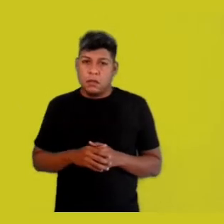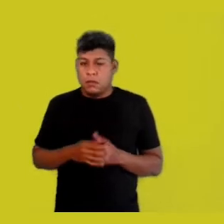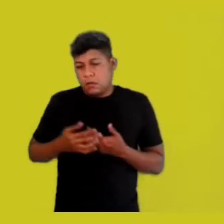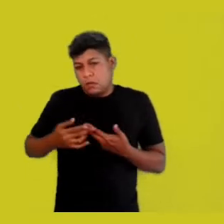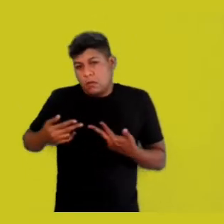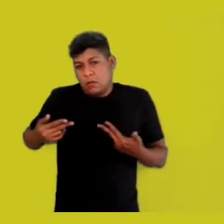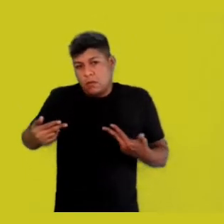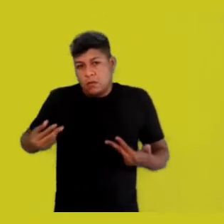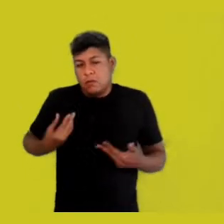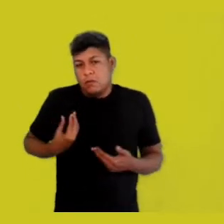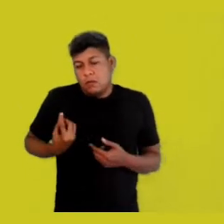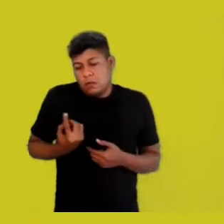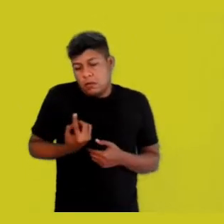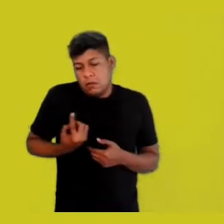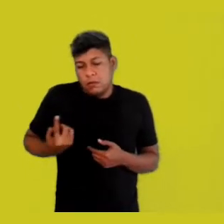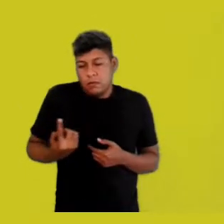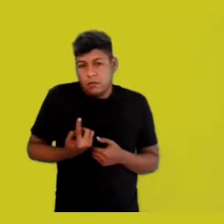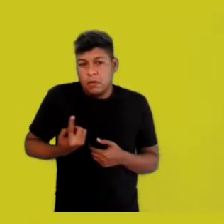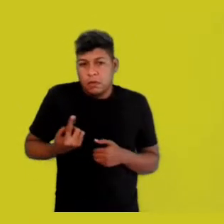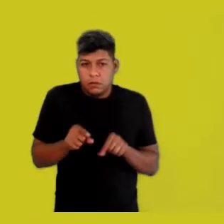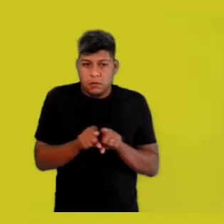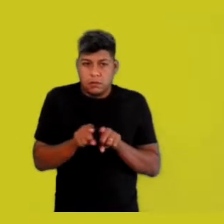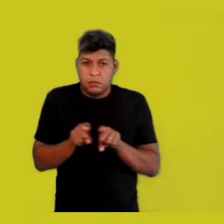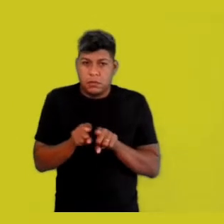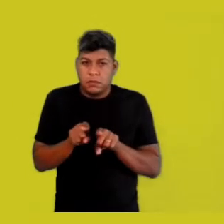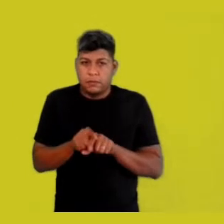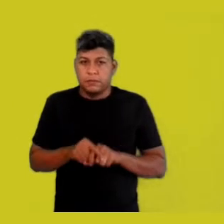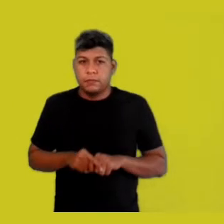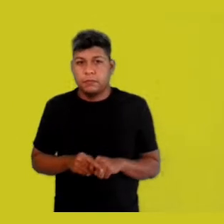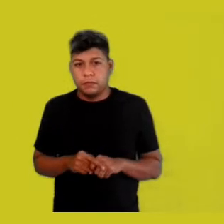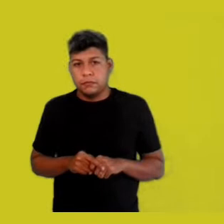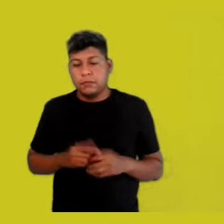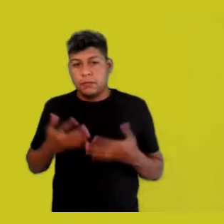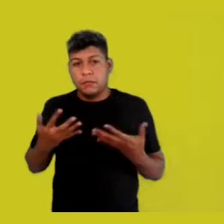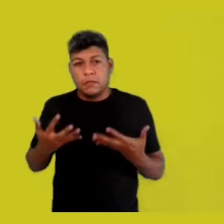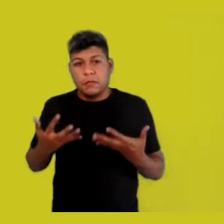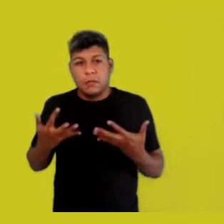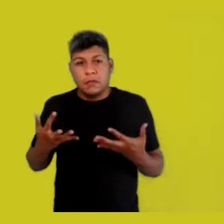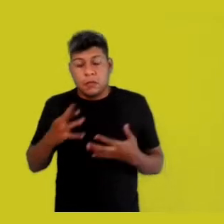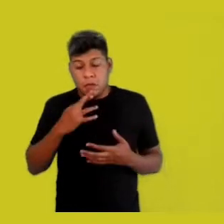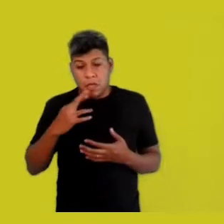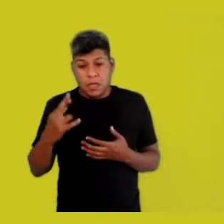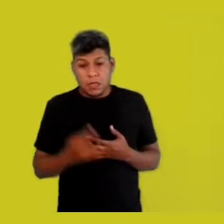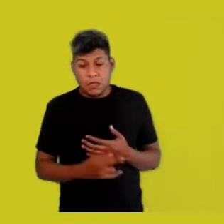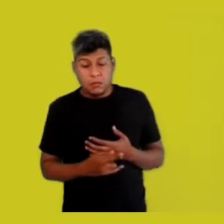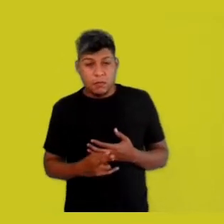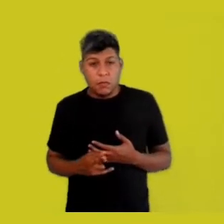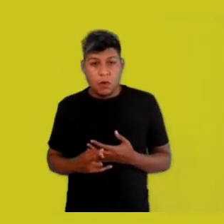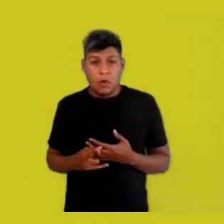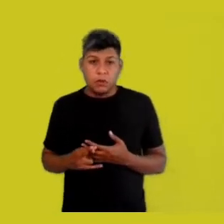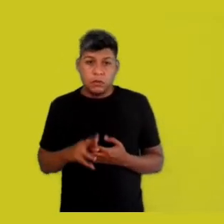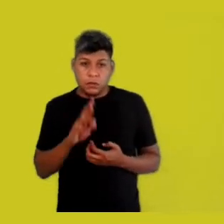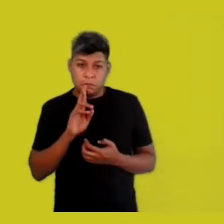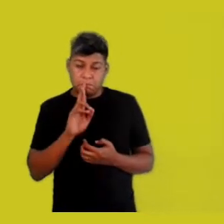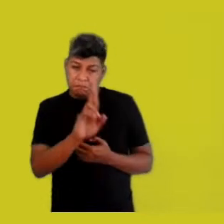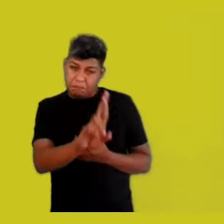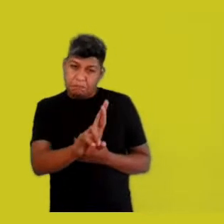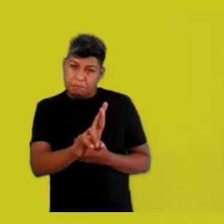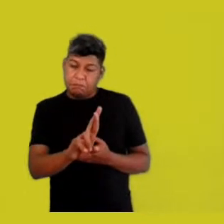individual and historical ones. So, I’d say that I don’t have an answer, Pedro, to give you. The only thing I can suggest is this,